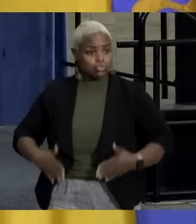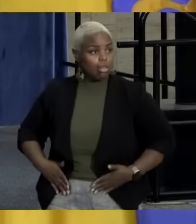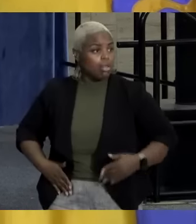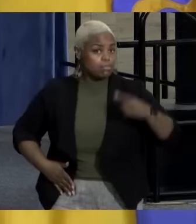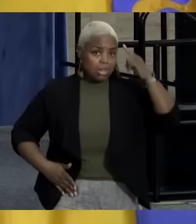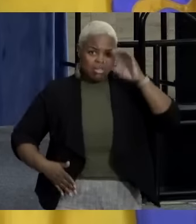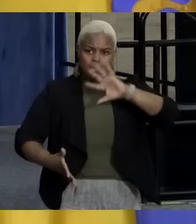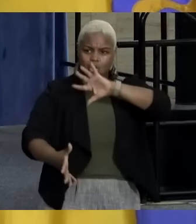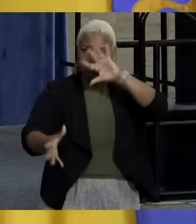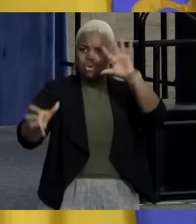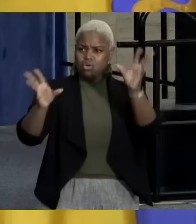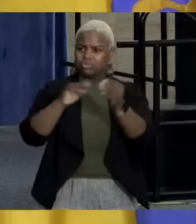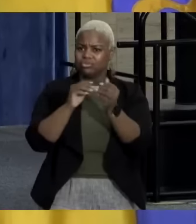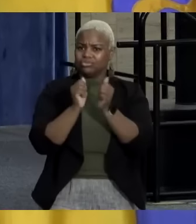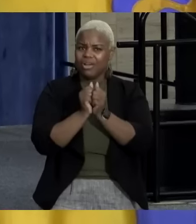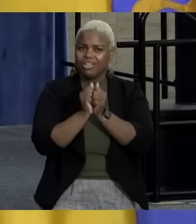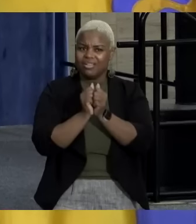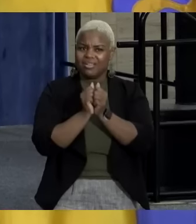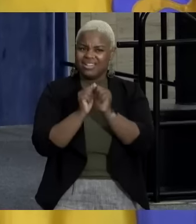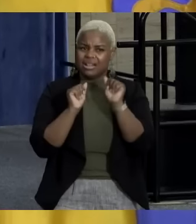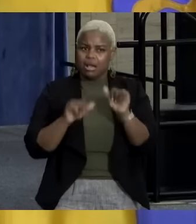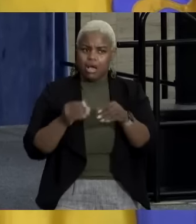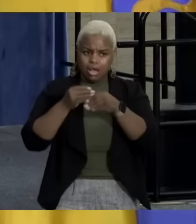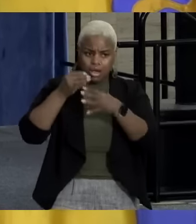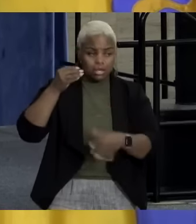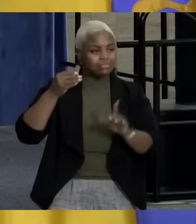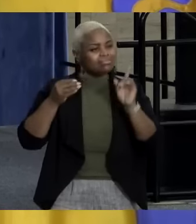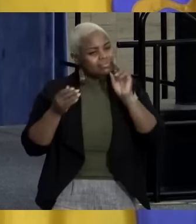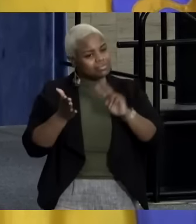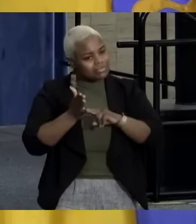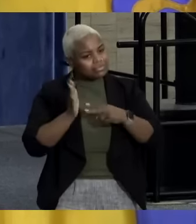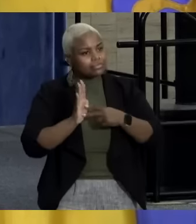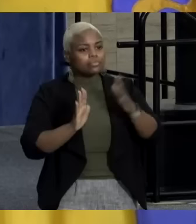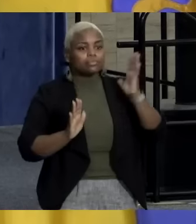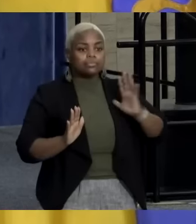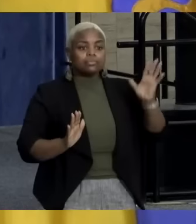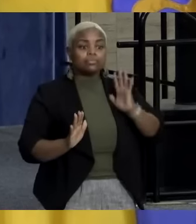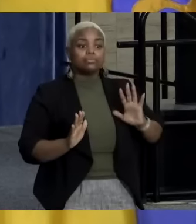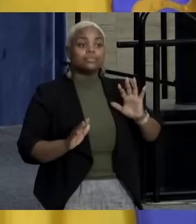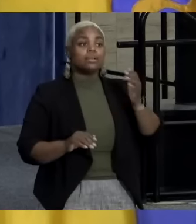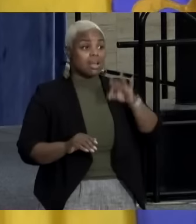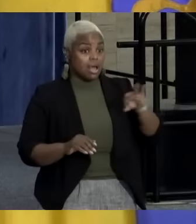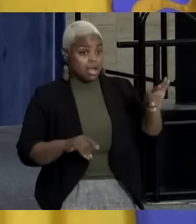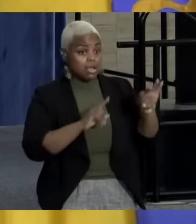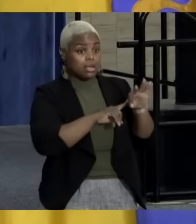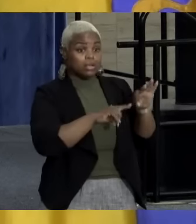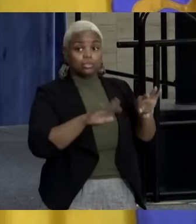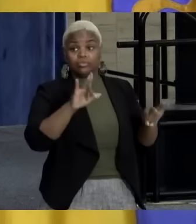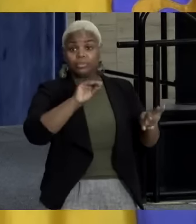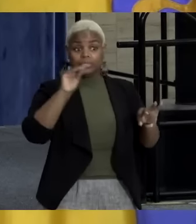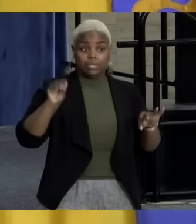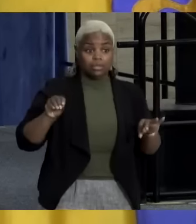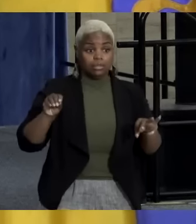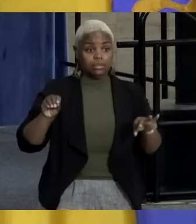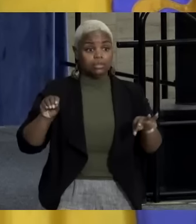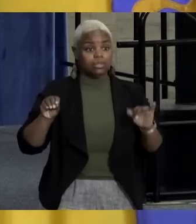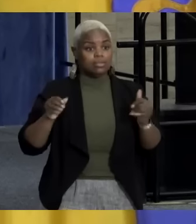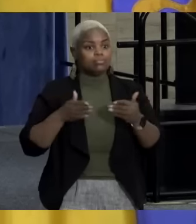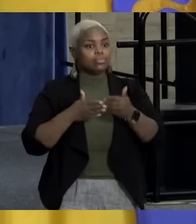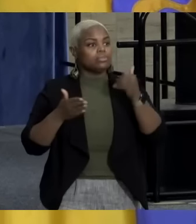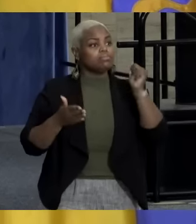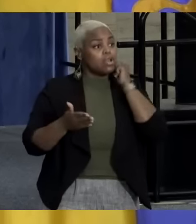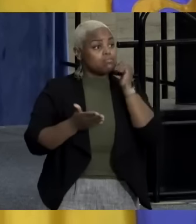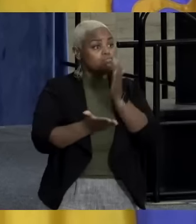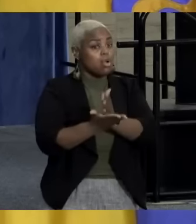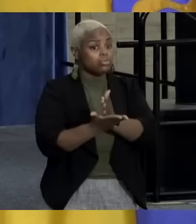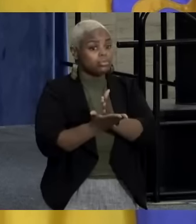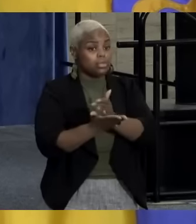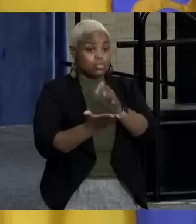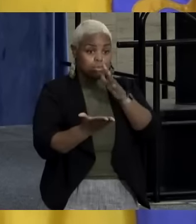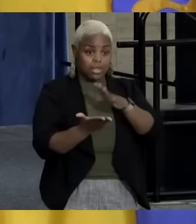1999, approximately 27 percent of post-menopausal women took hormone replacement therapy. Then in